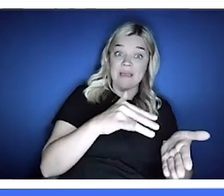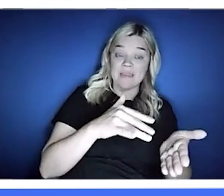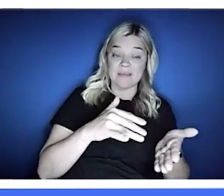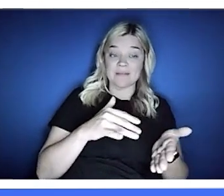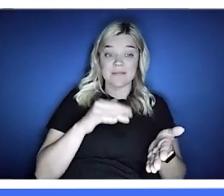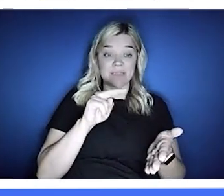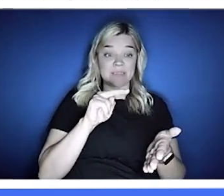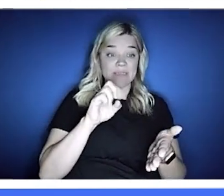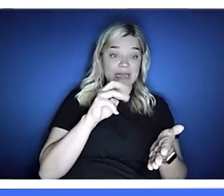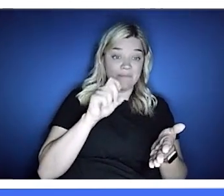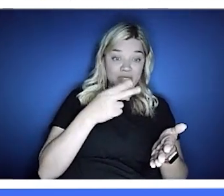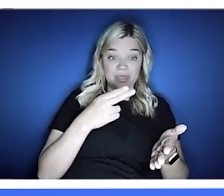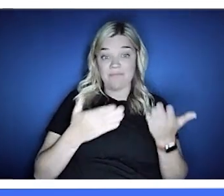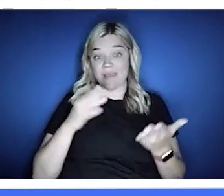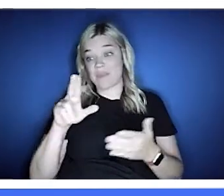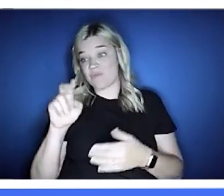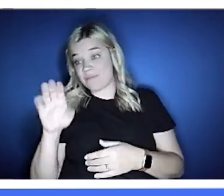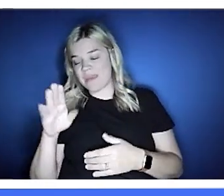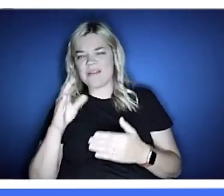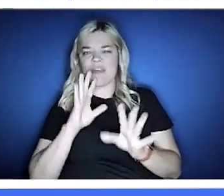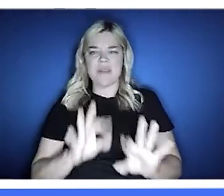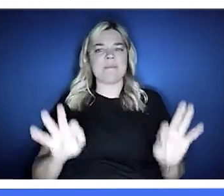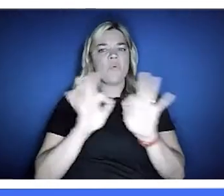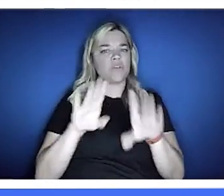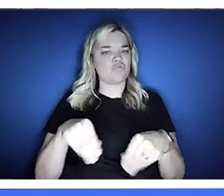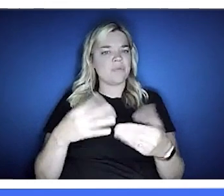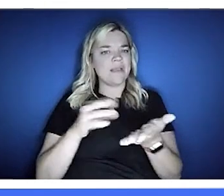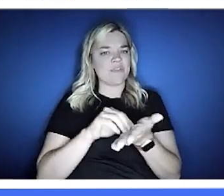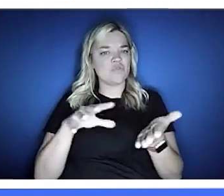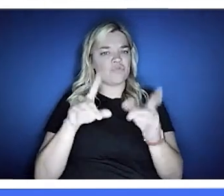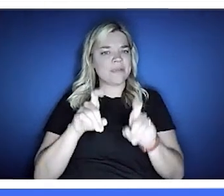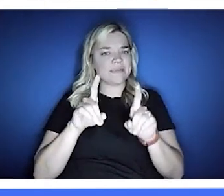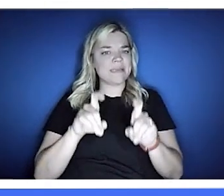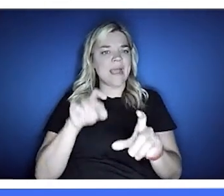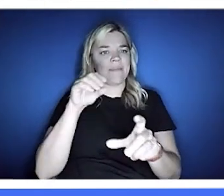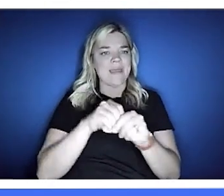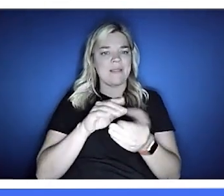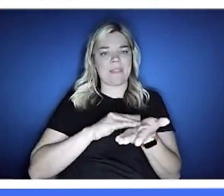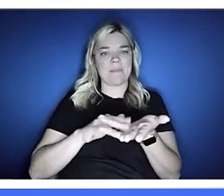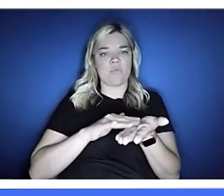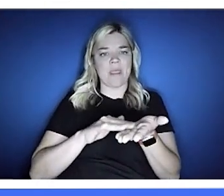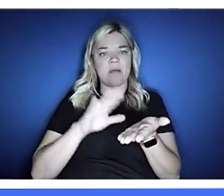It's really important to give the student the exam in the Braille code that they have learned.